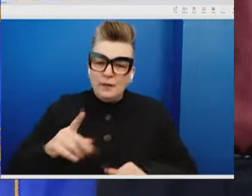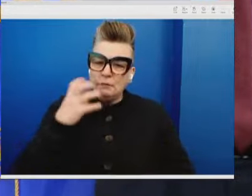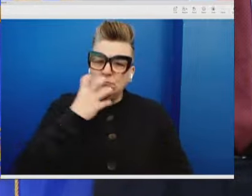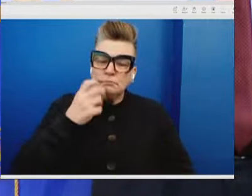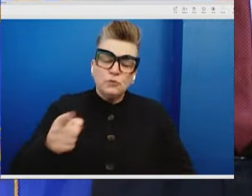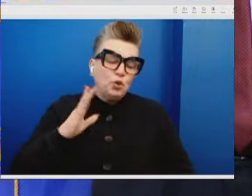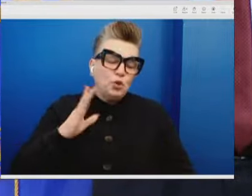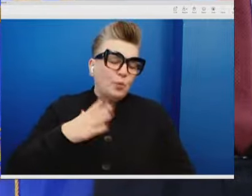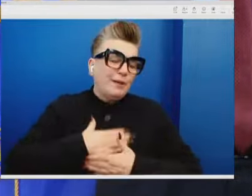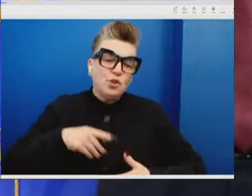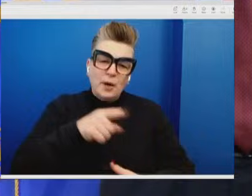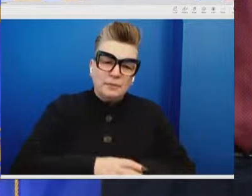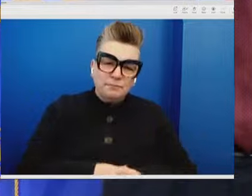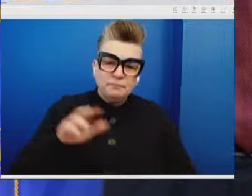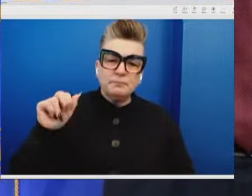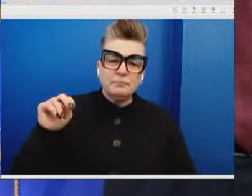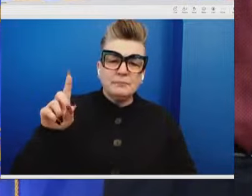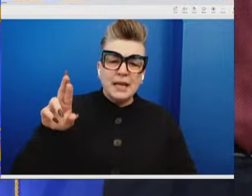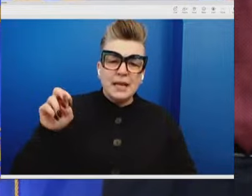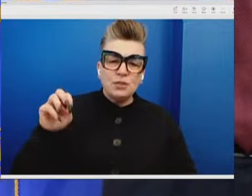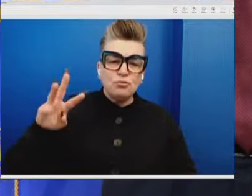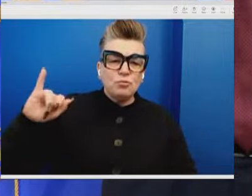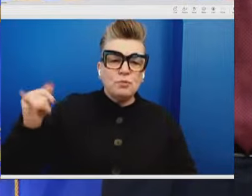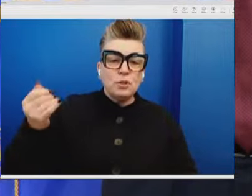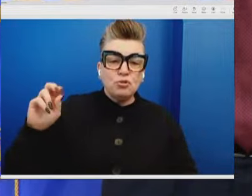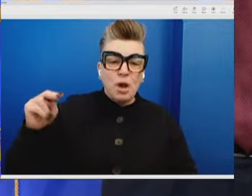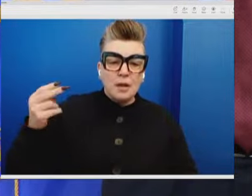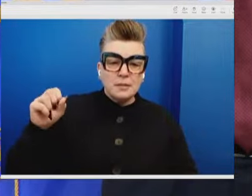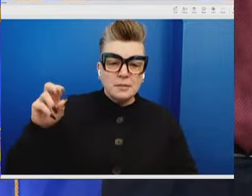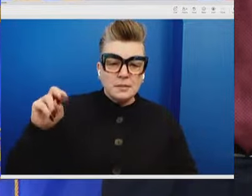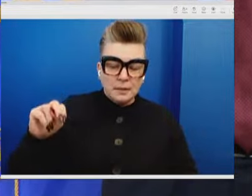Johnson, Rebecca Armstrong, who runs the Office of Legislation. Actually, I see her right back